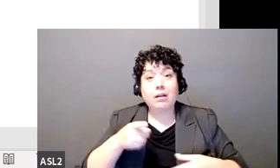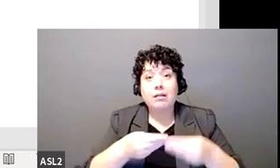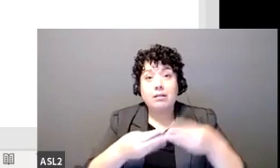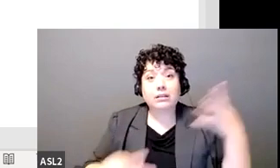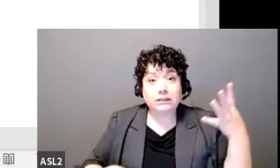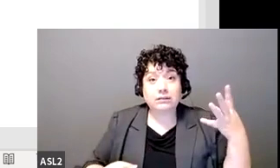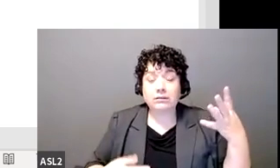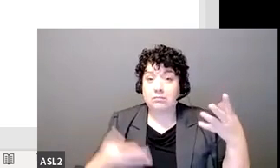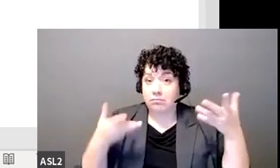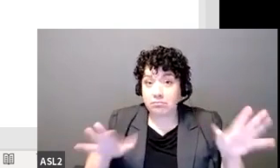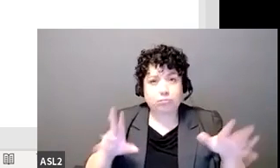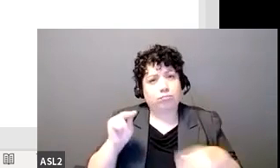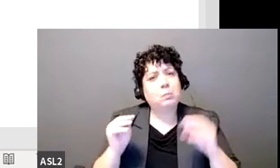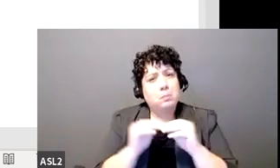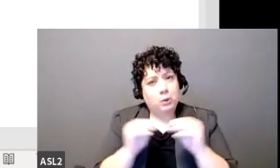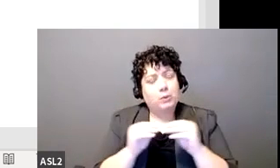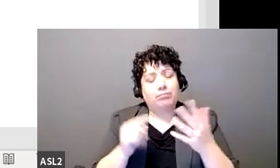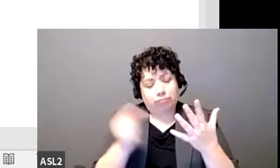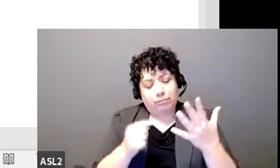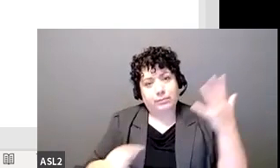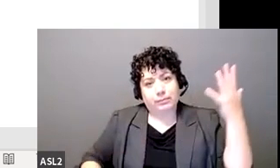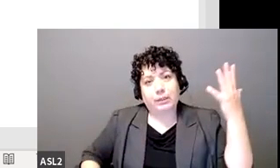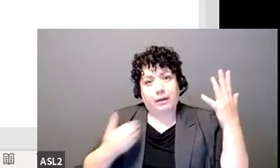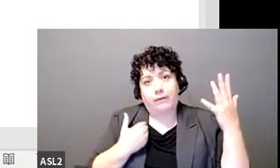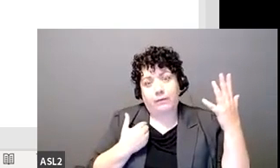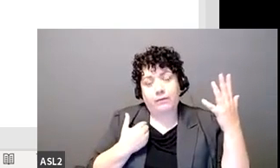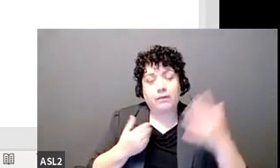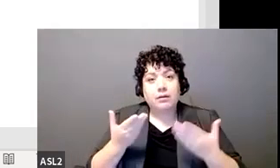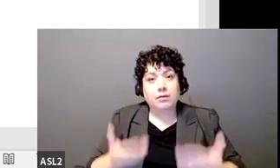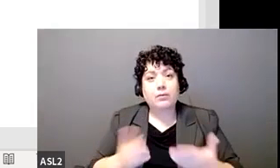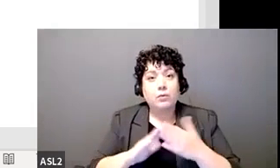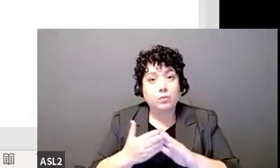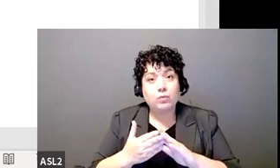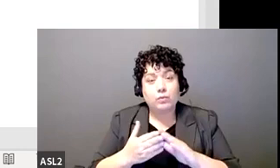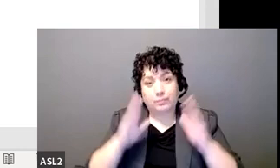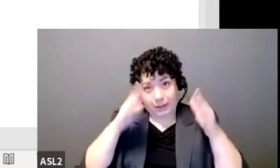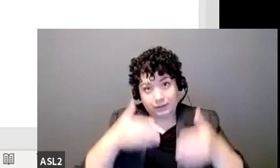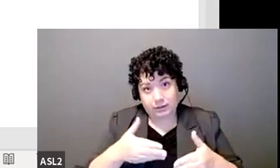of various community-based approaches to system navigation issues but just a few examples that